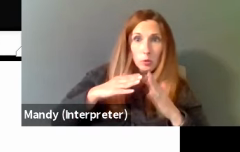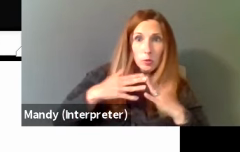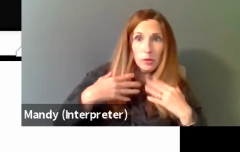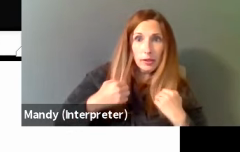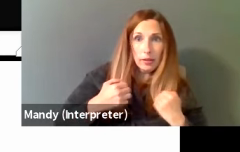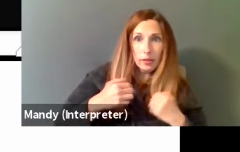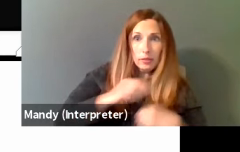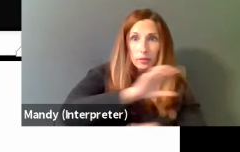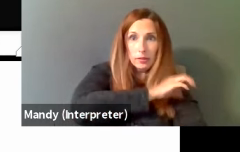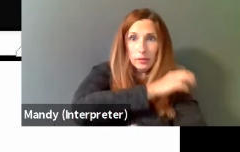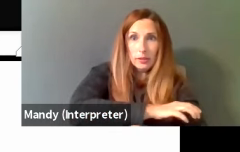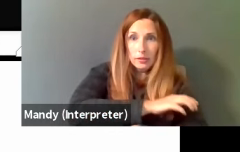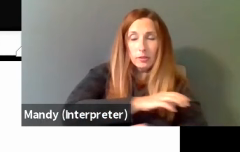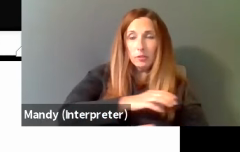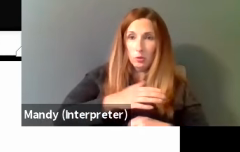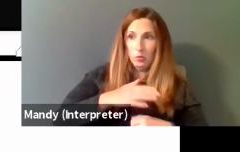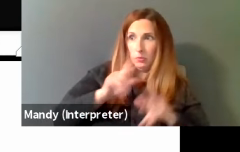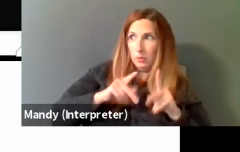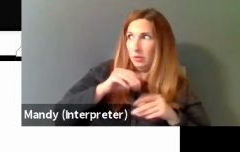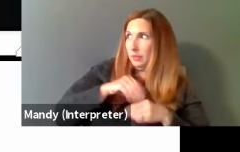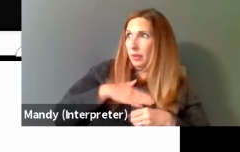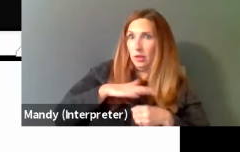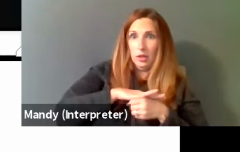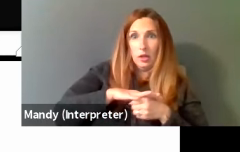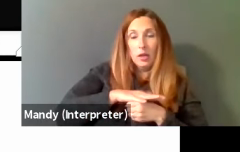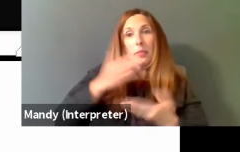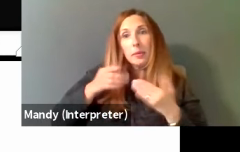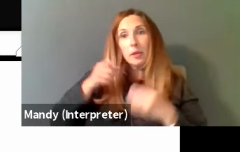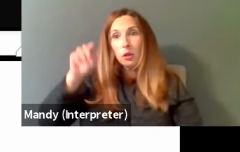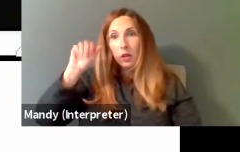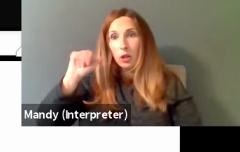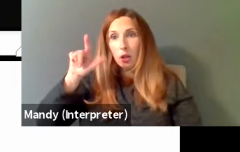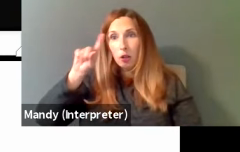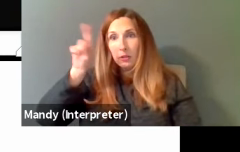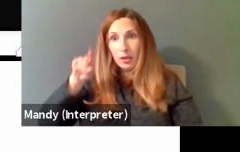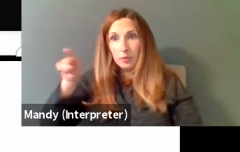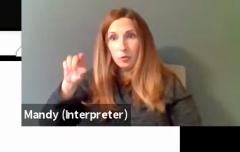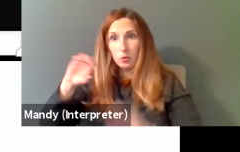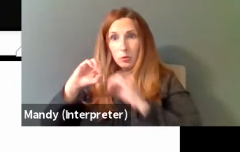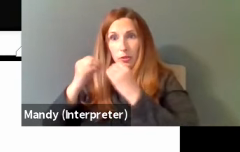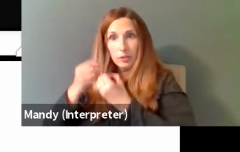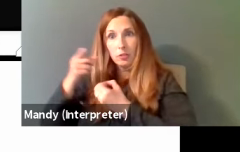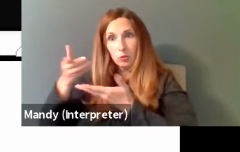are you the Alzheimer's Association and you're serving families of people